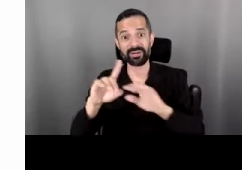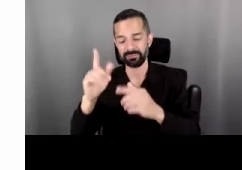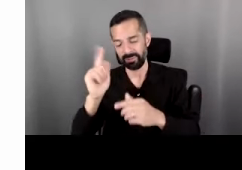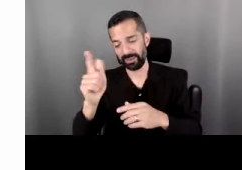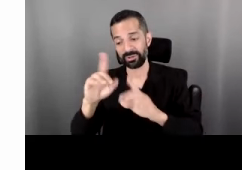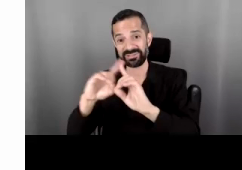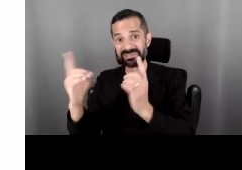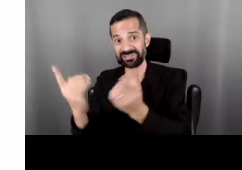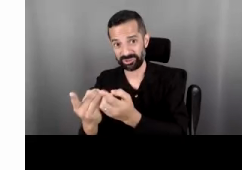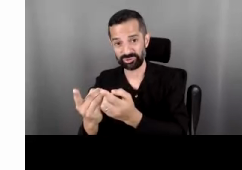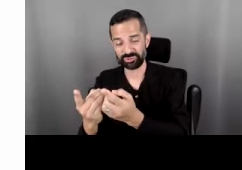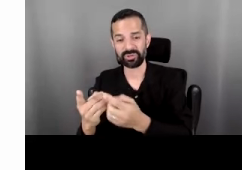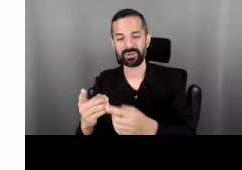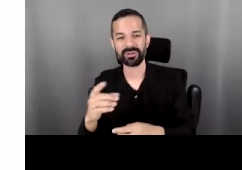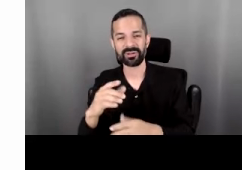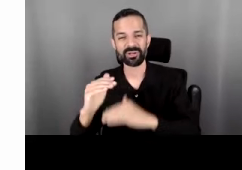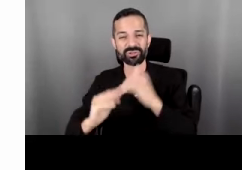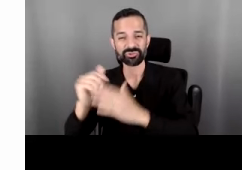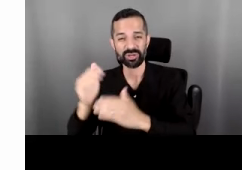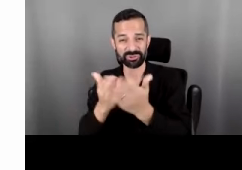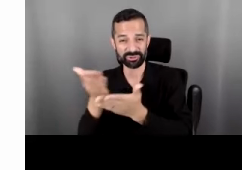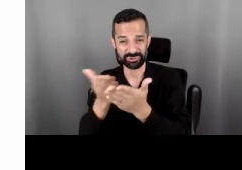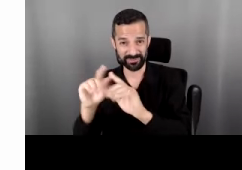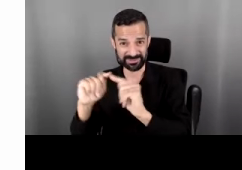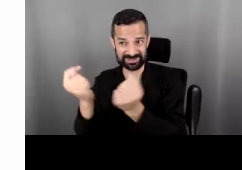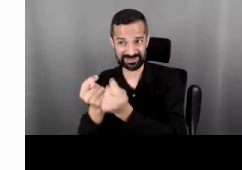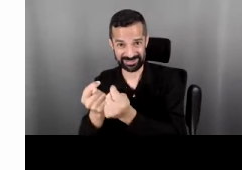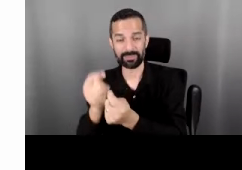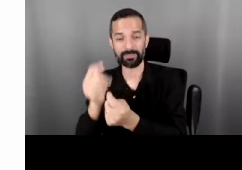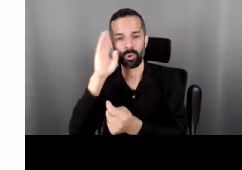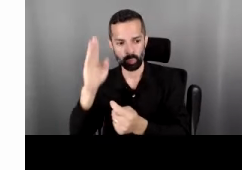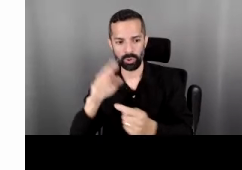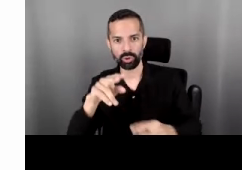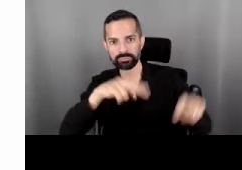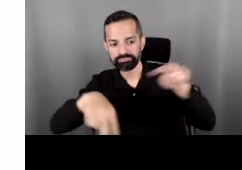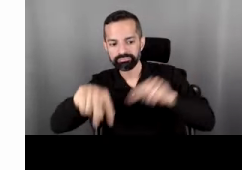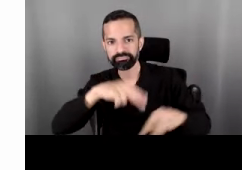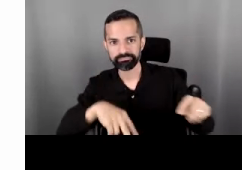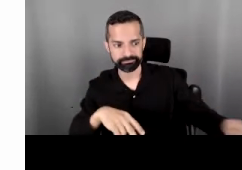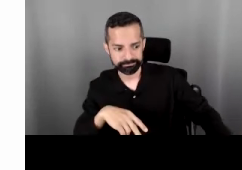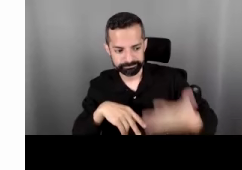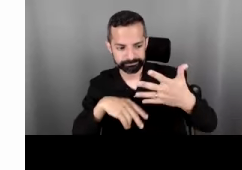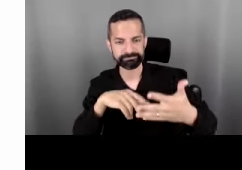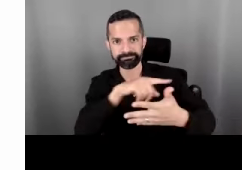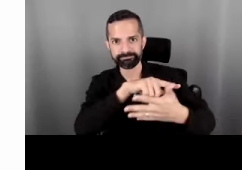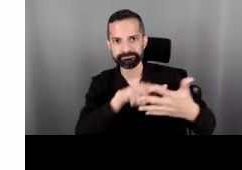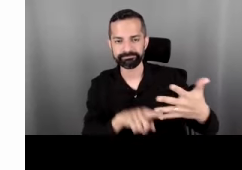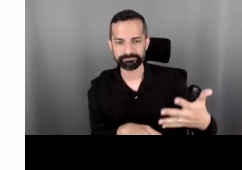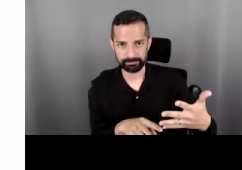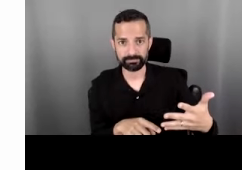construction services team to vet, see about feasibility, viability